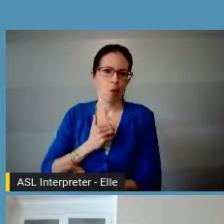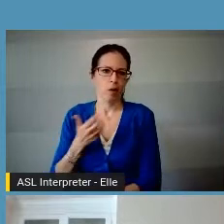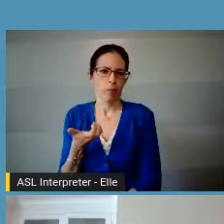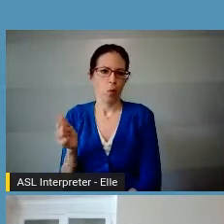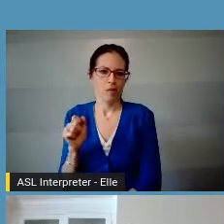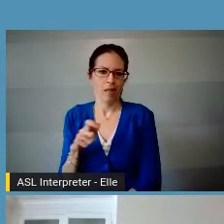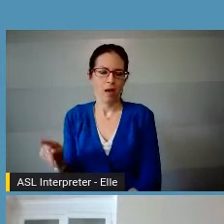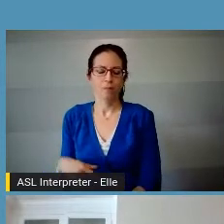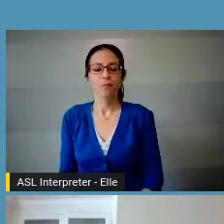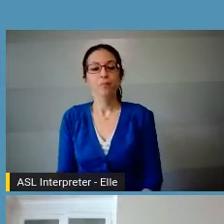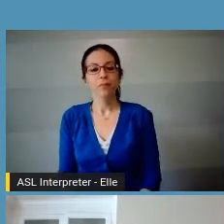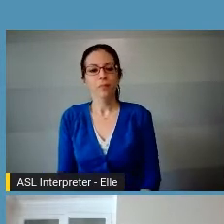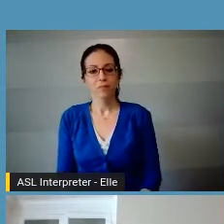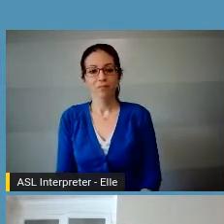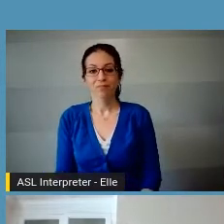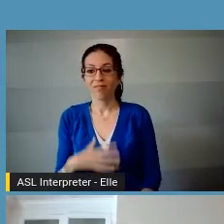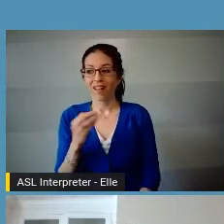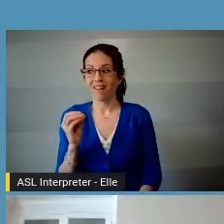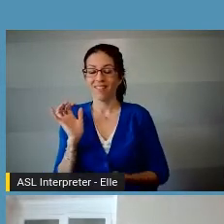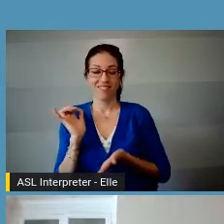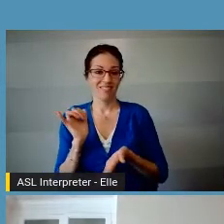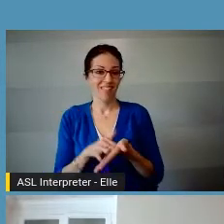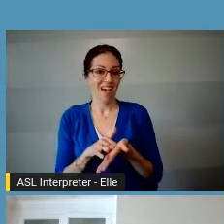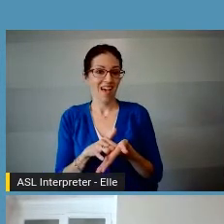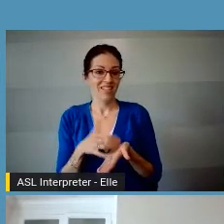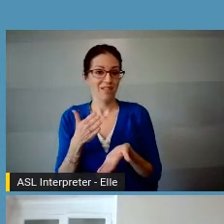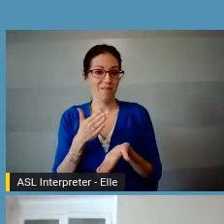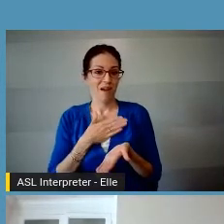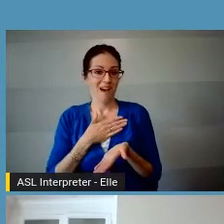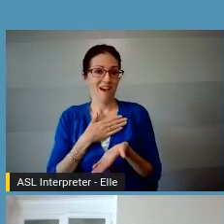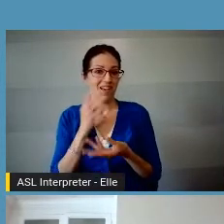And that is what I have to share with you today I will be happy to answer questions